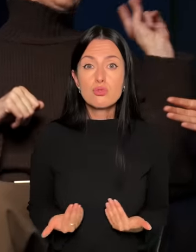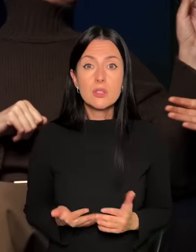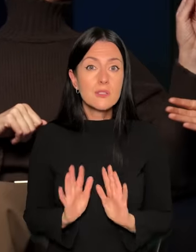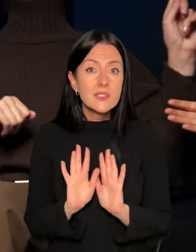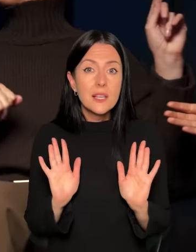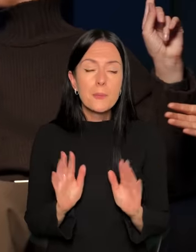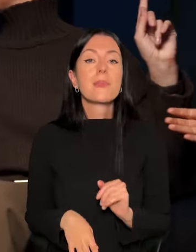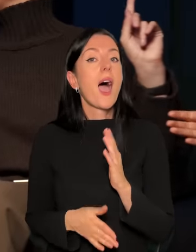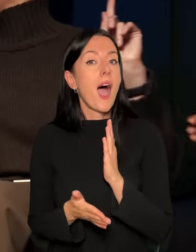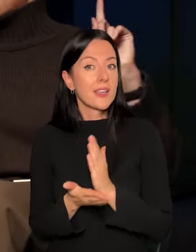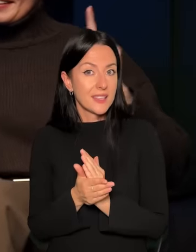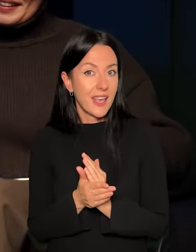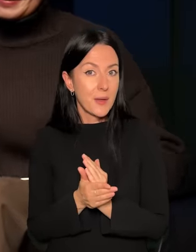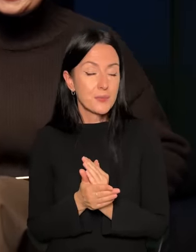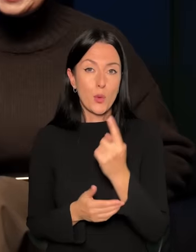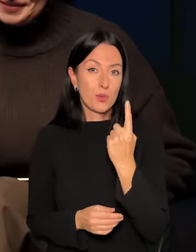And there's one more point.